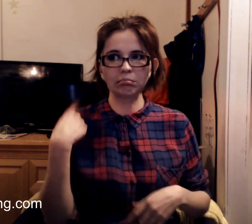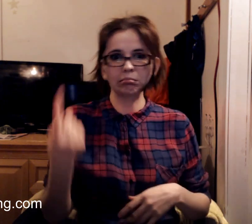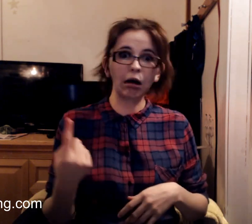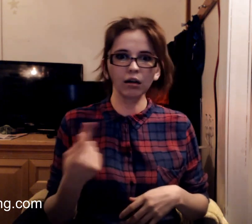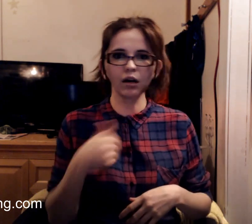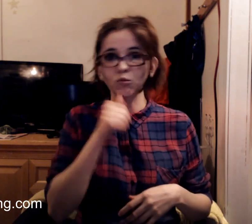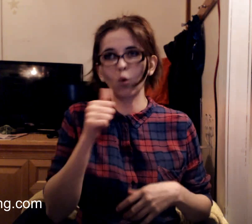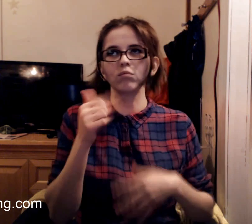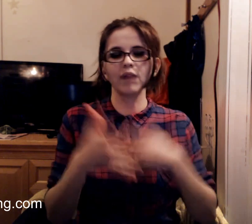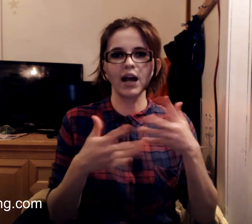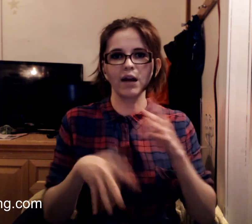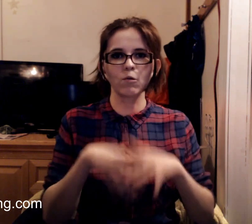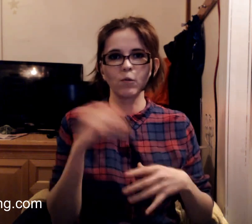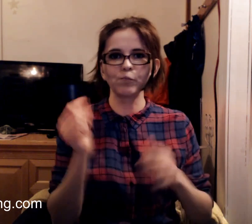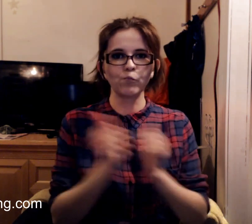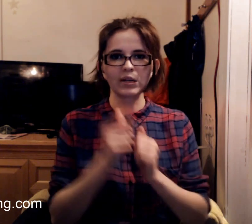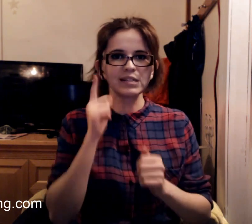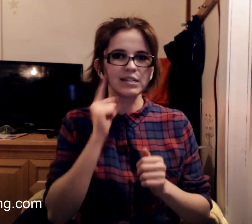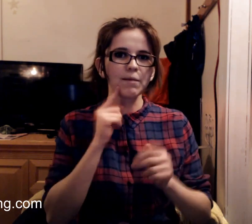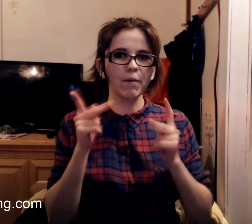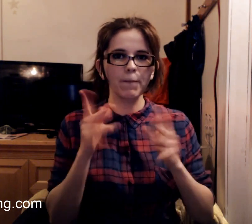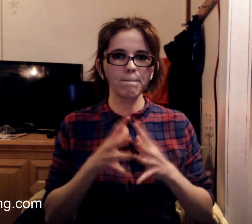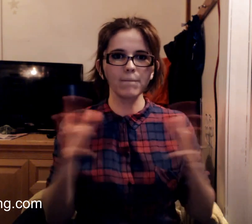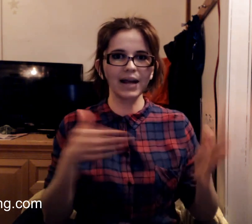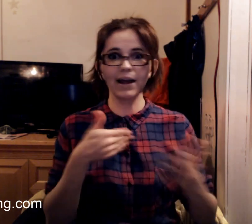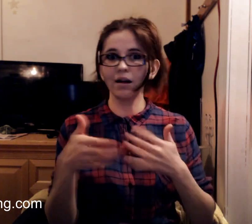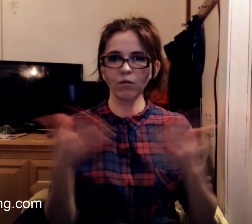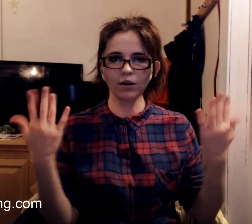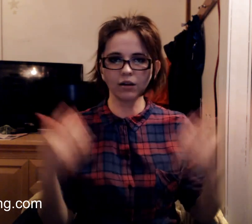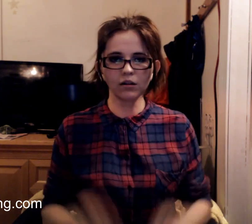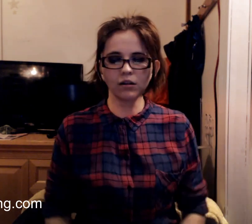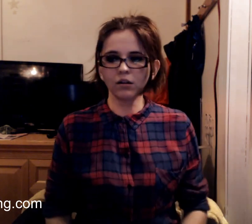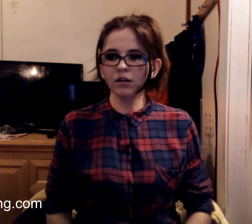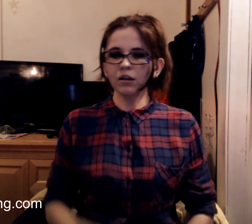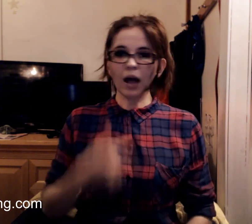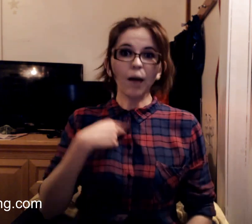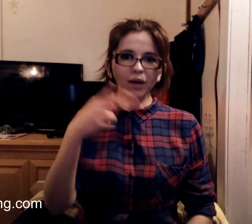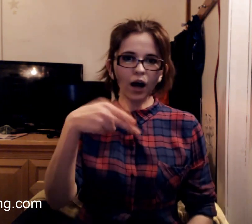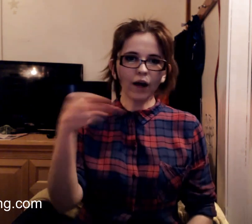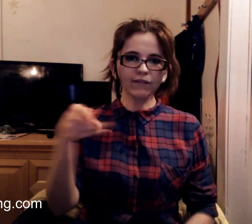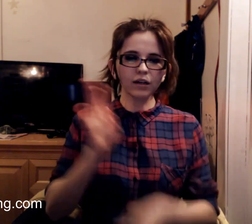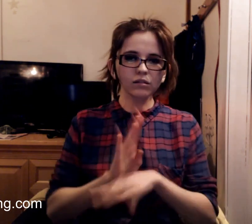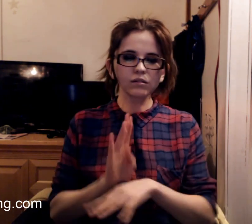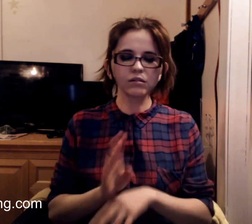Since I don't hang actually out with deaf people much anyways as I'm hard of hearing.